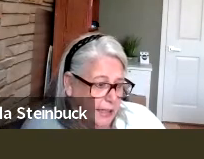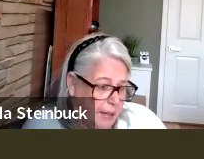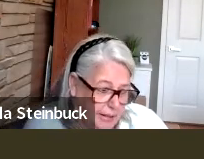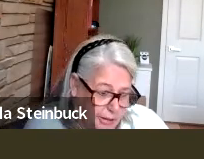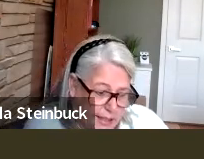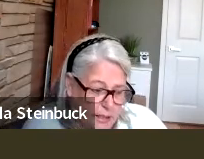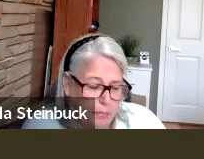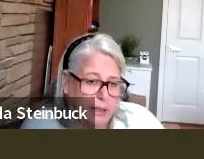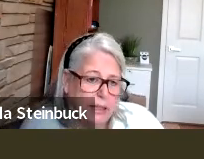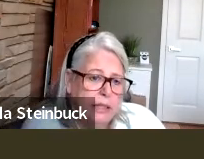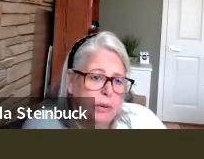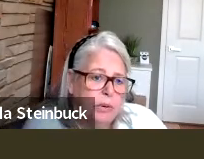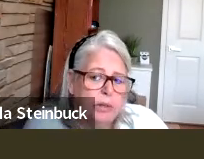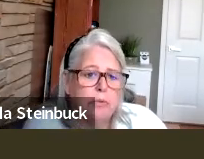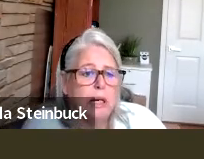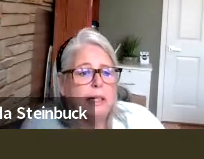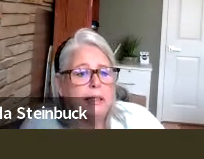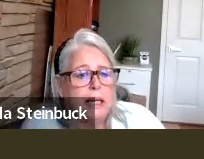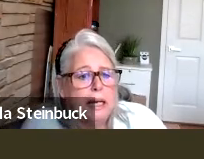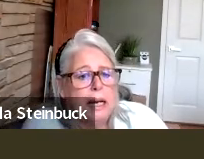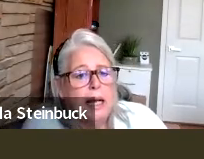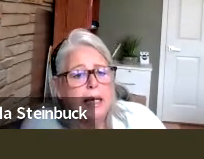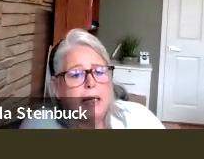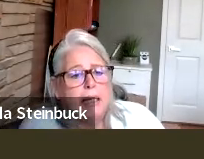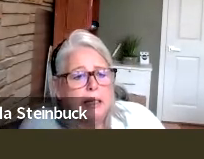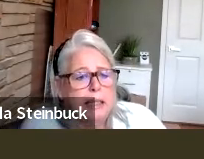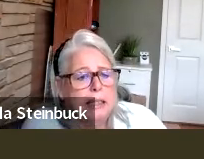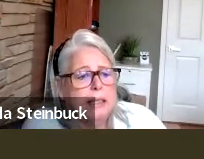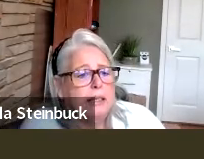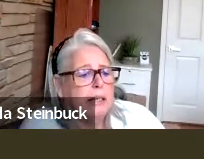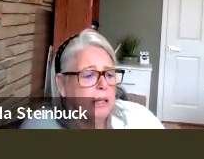And, we want people to share their culture.